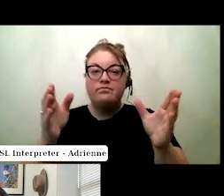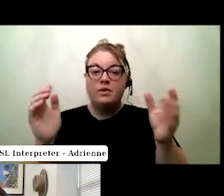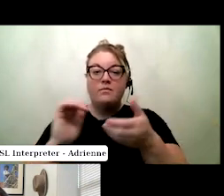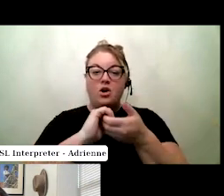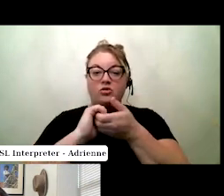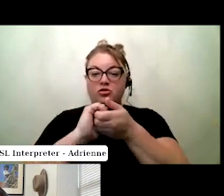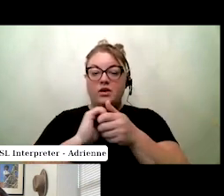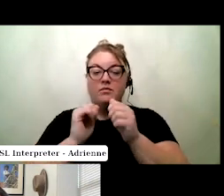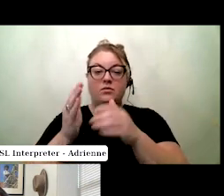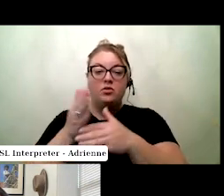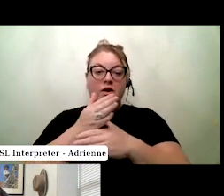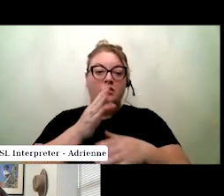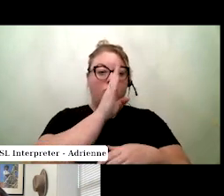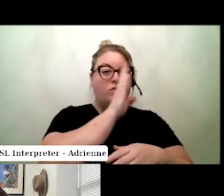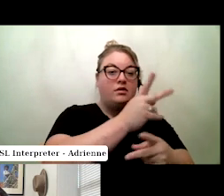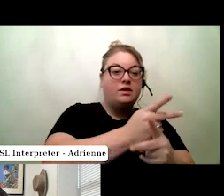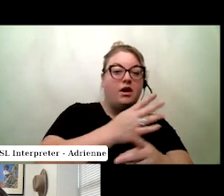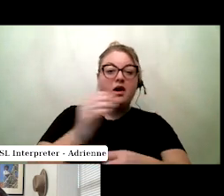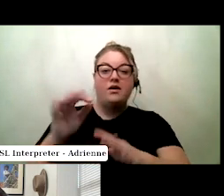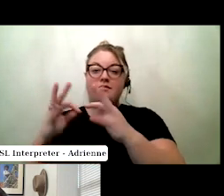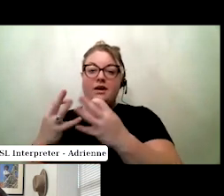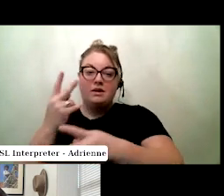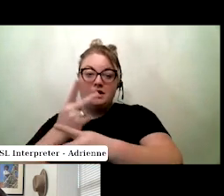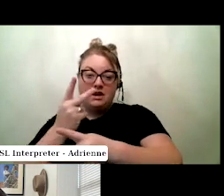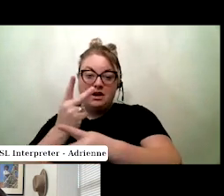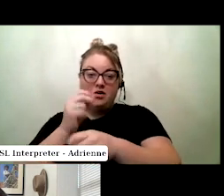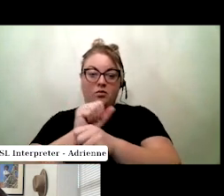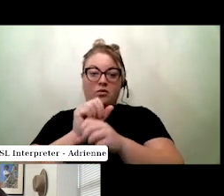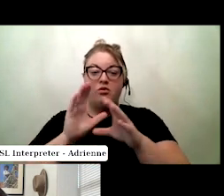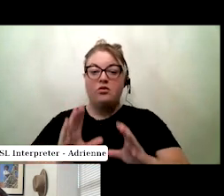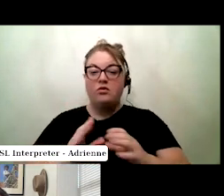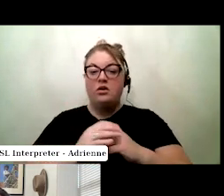This work would not be possible without the vision and the support of the John A. Hartford Foundation.